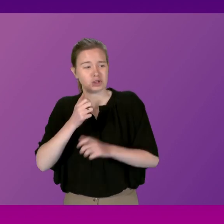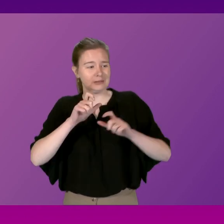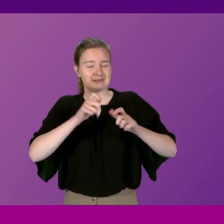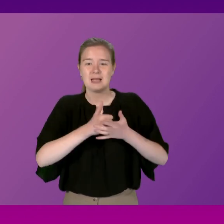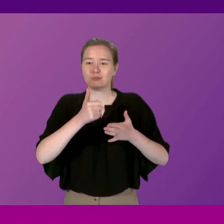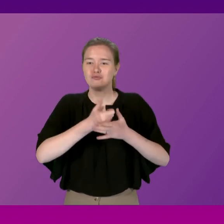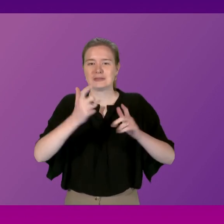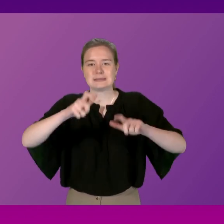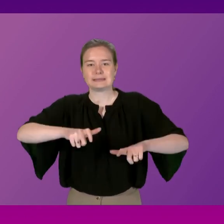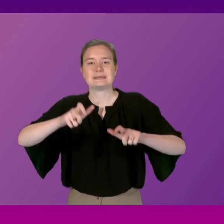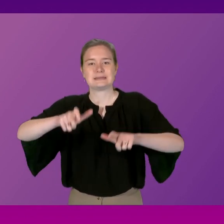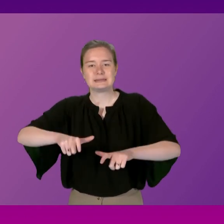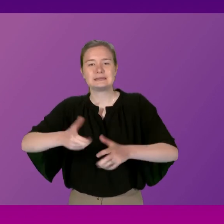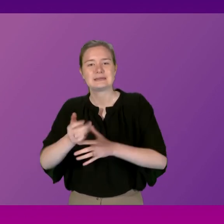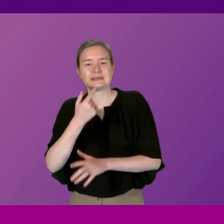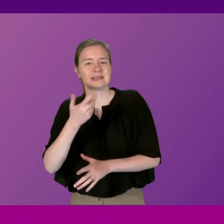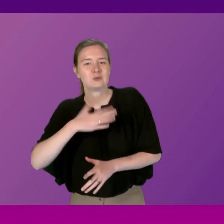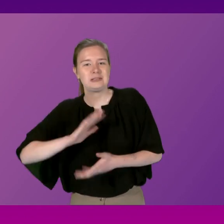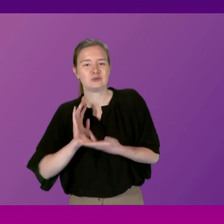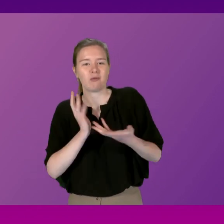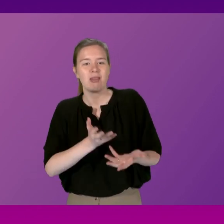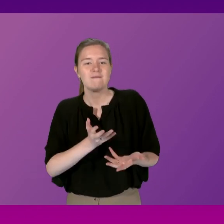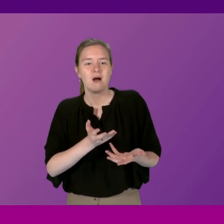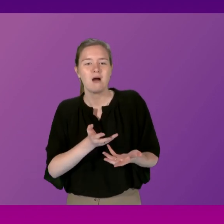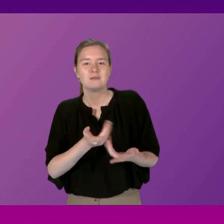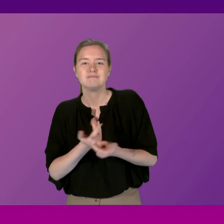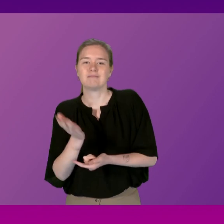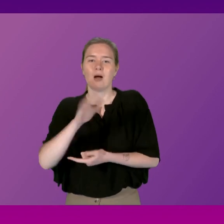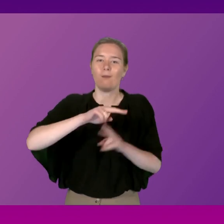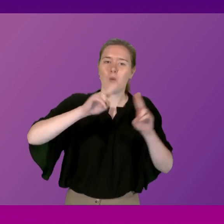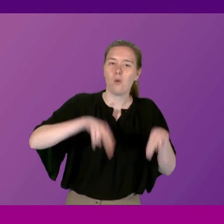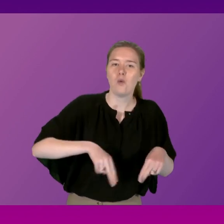It does not bring up the need to deliver the “Coming Home Implementation” recommendations